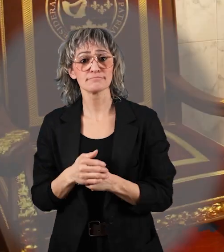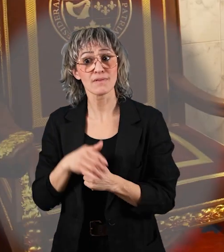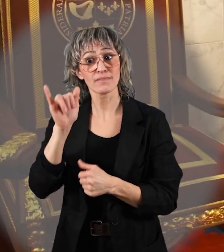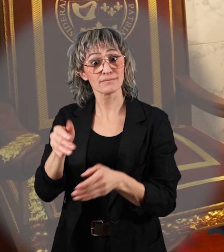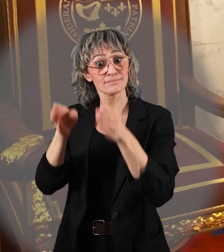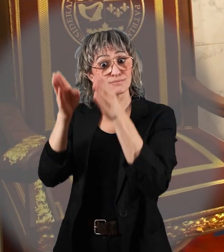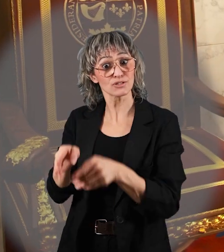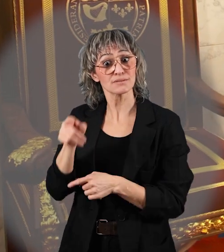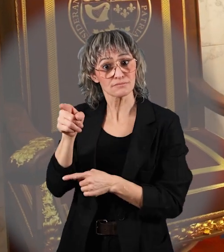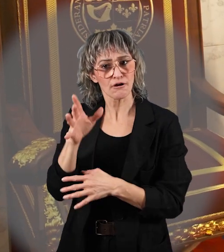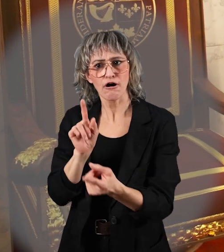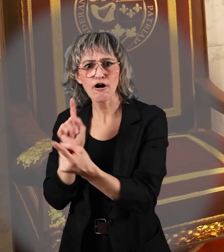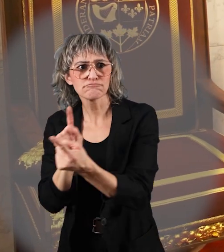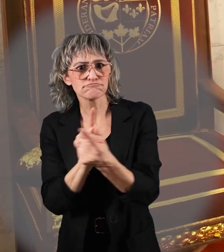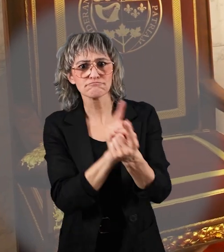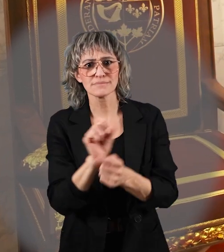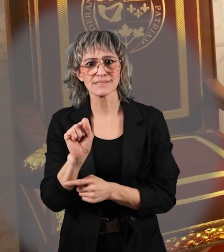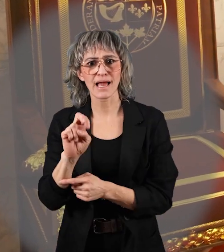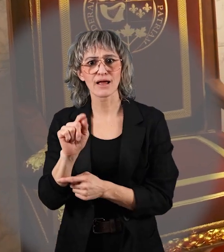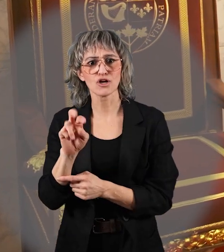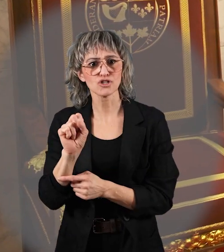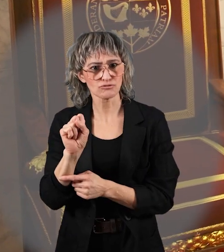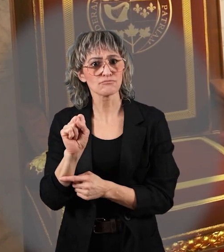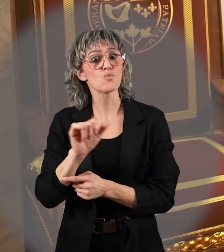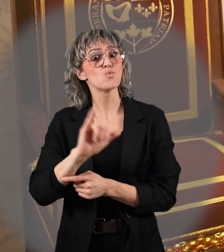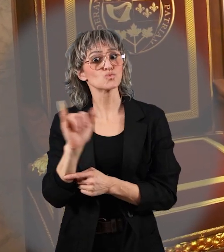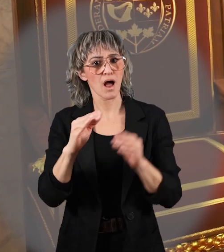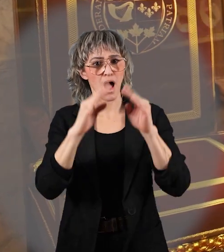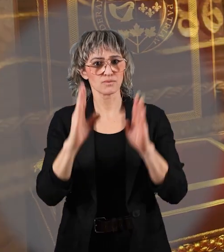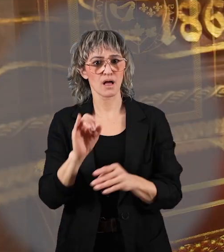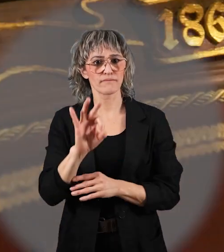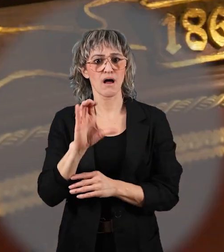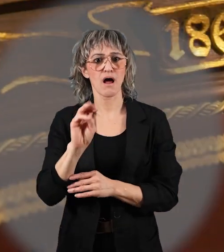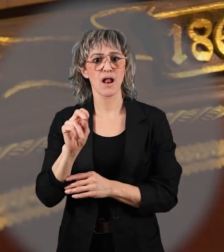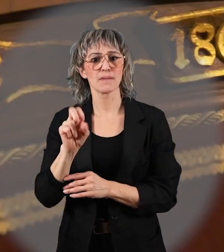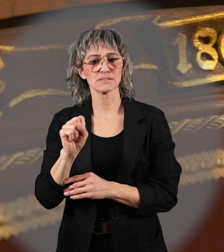The throne on the left is most often used by the Governor General,